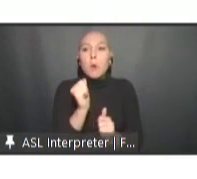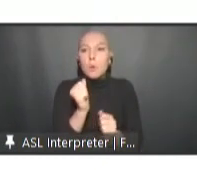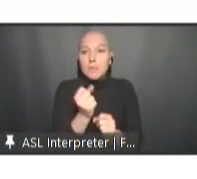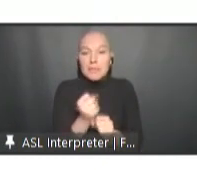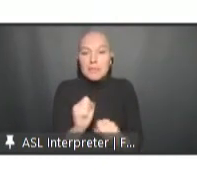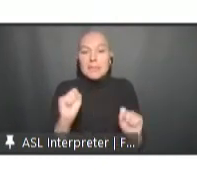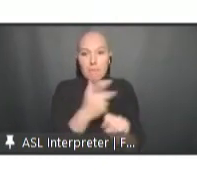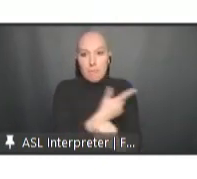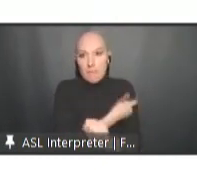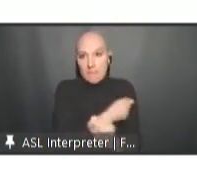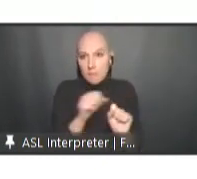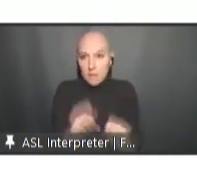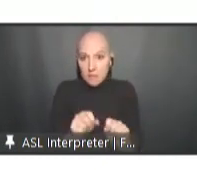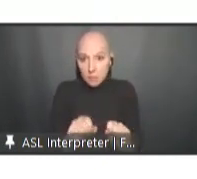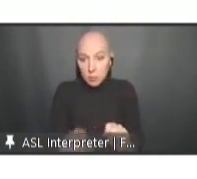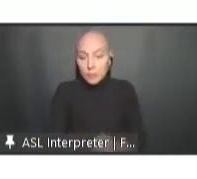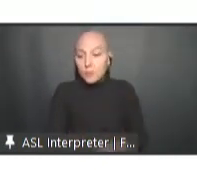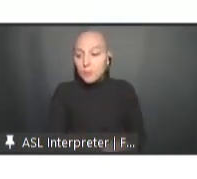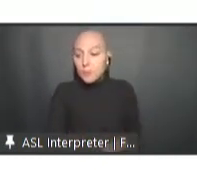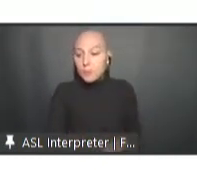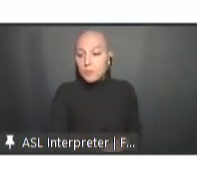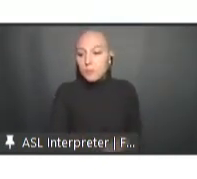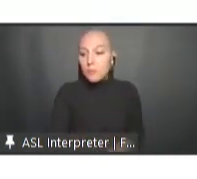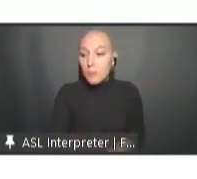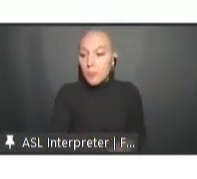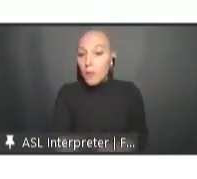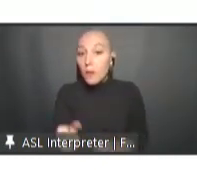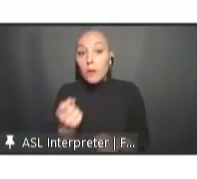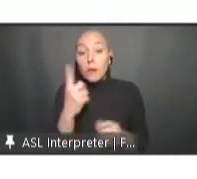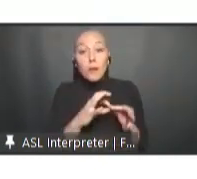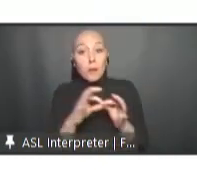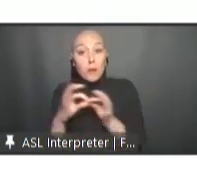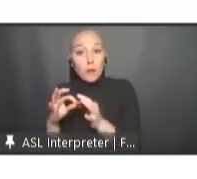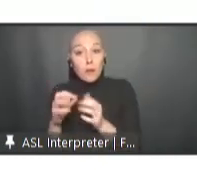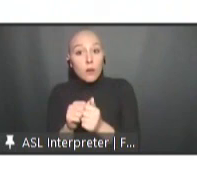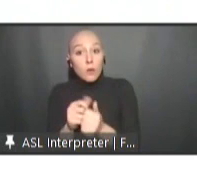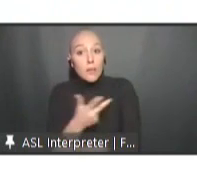I would say with regard to vaccine hesitancy, some of the comments I've heard today